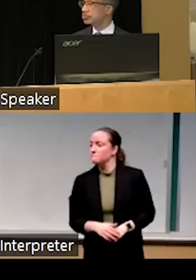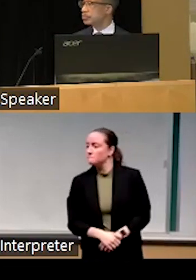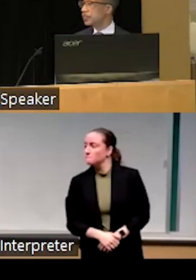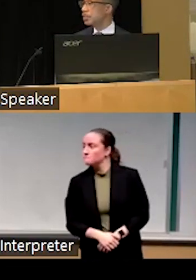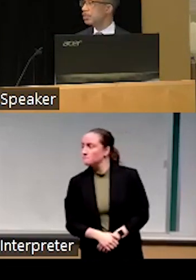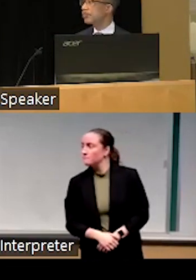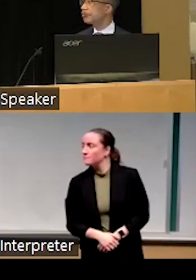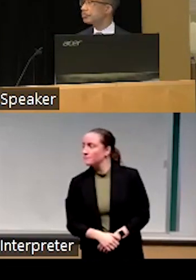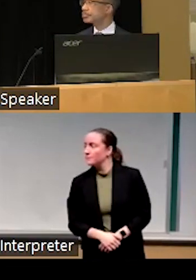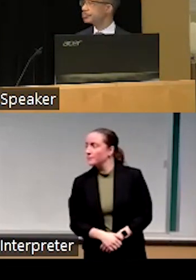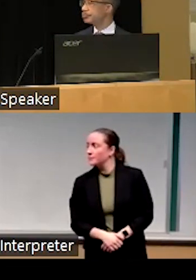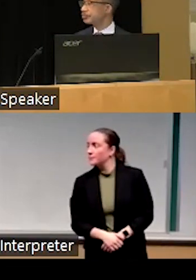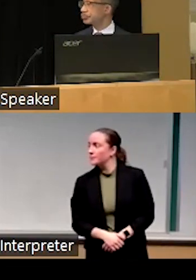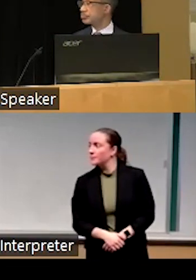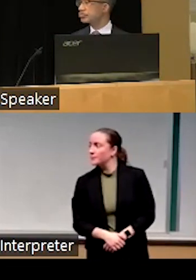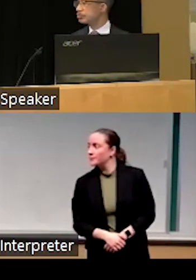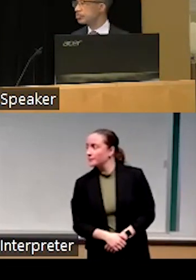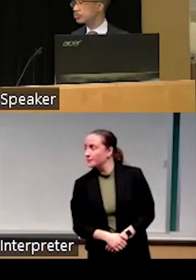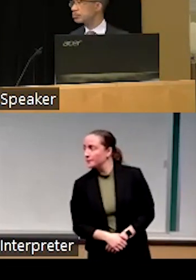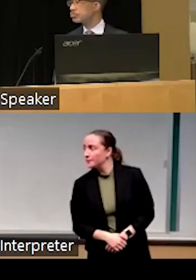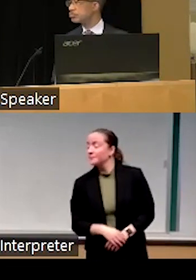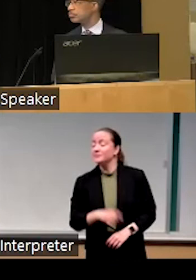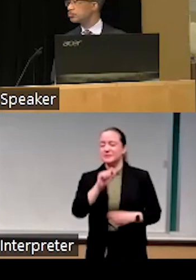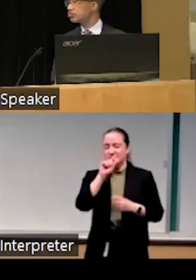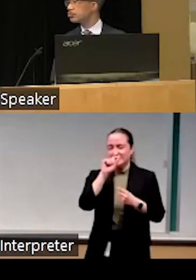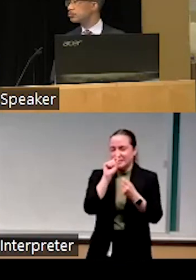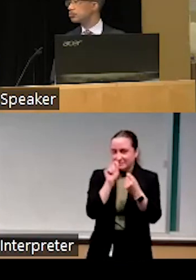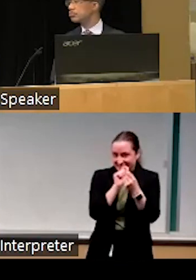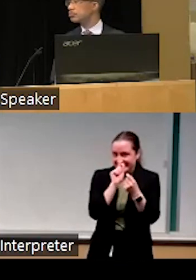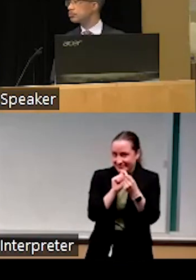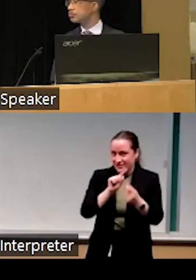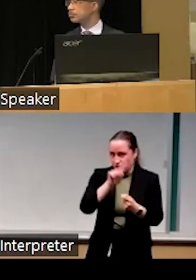then get back to the question and it's very specific question and uh